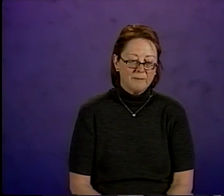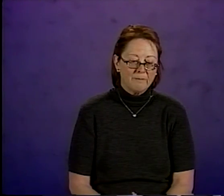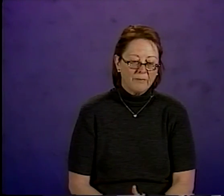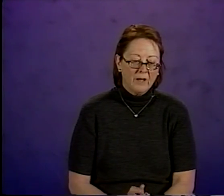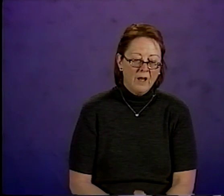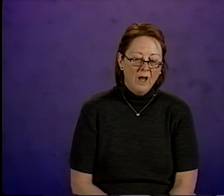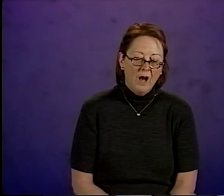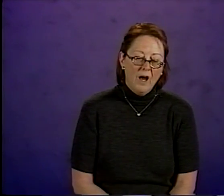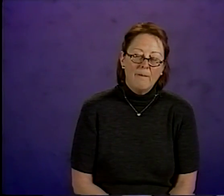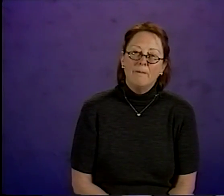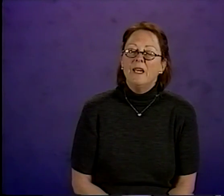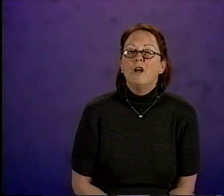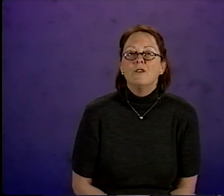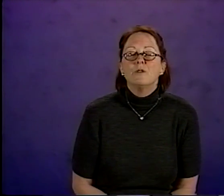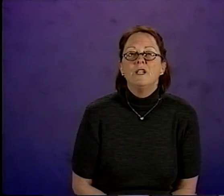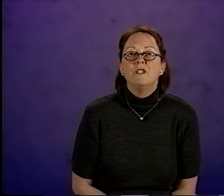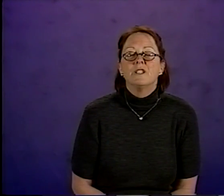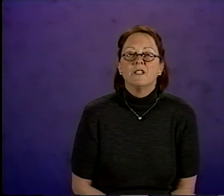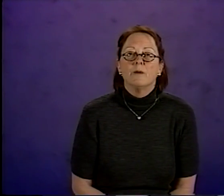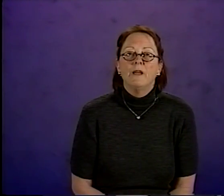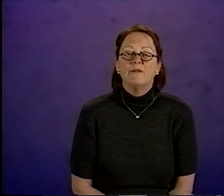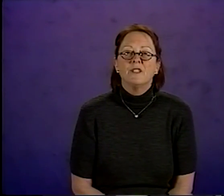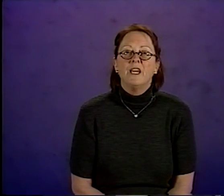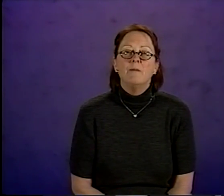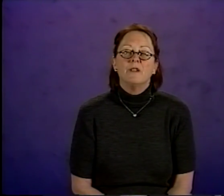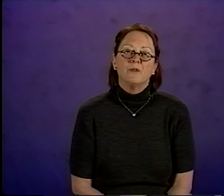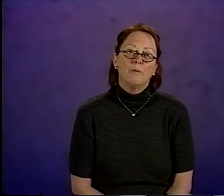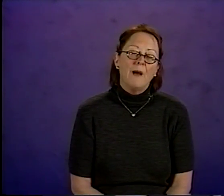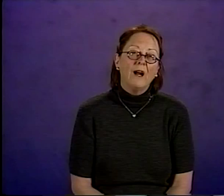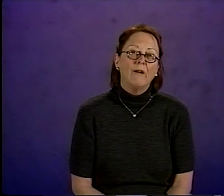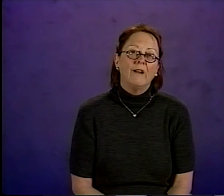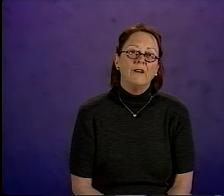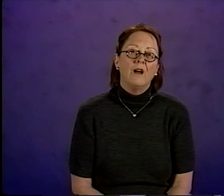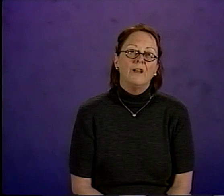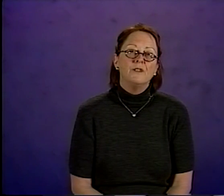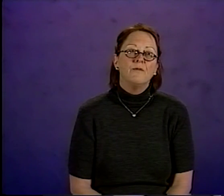It also teaches us that we have schemas or background knowledge